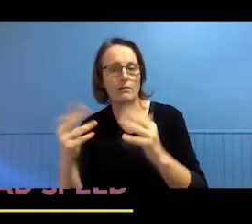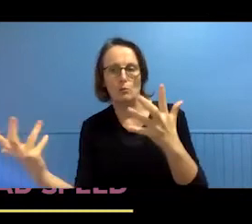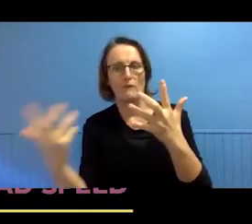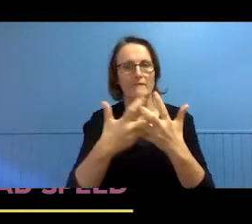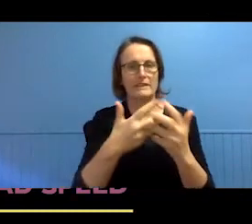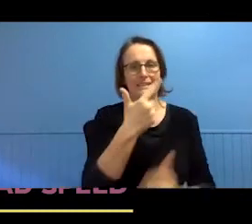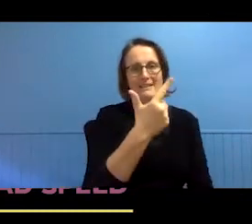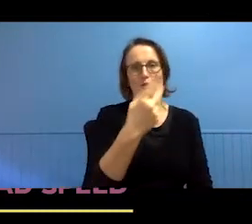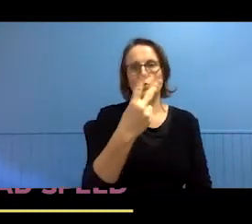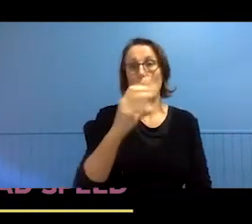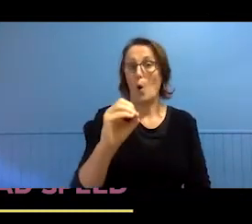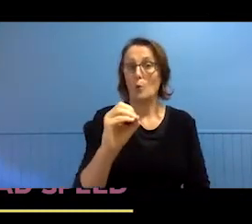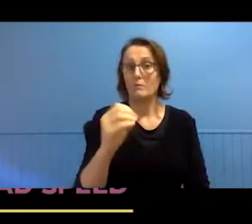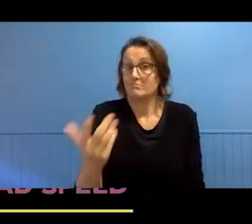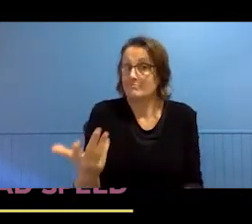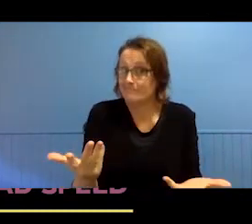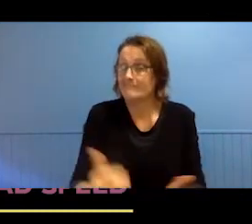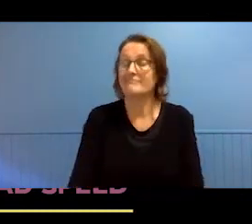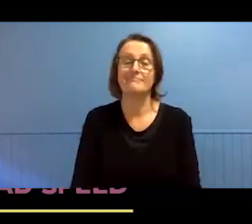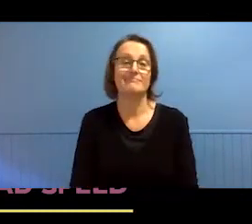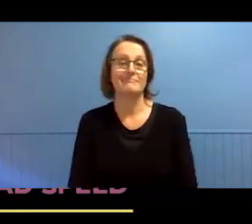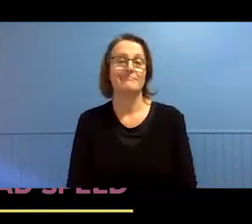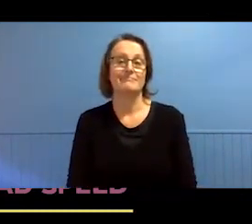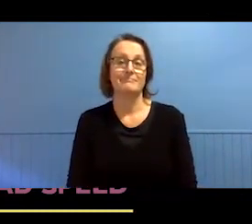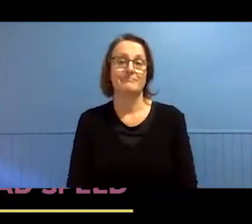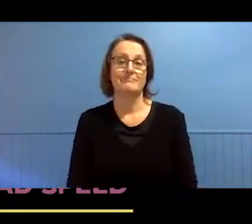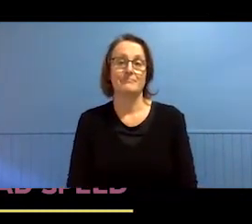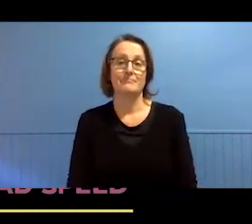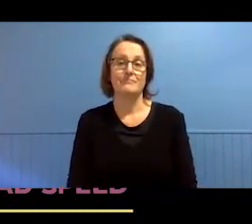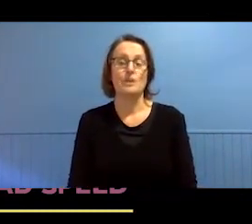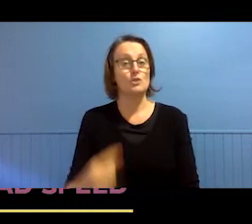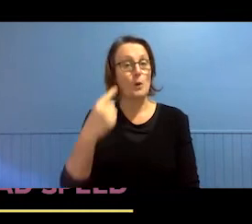anyway. So I would say that look after your band width, stream at